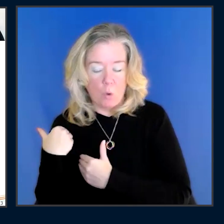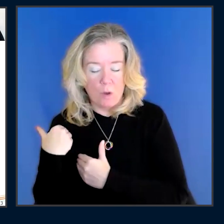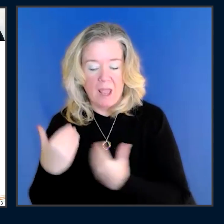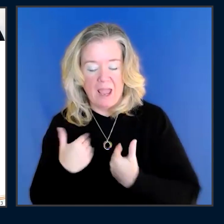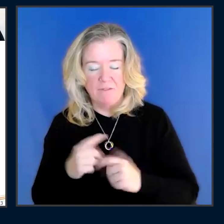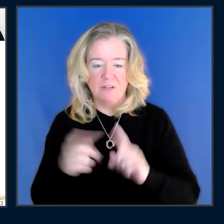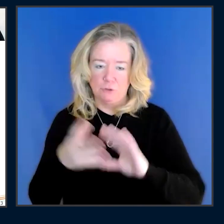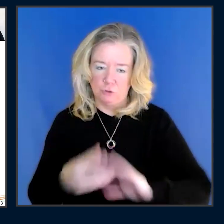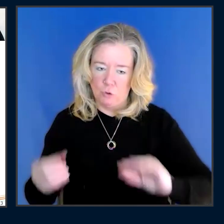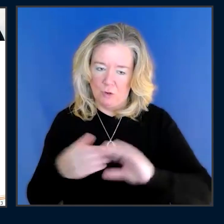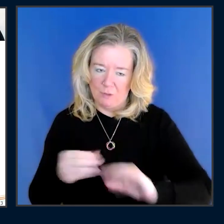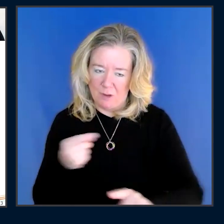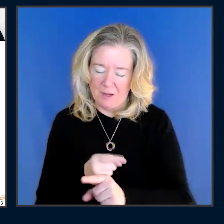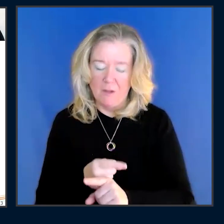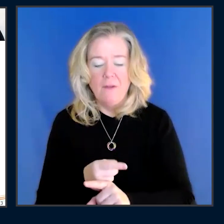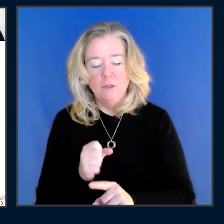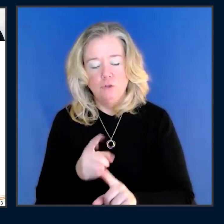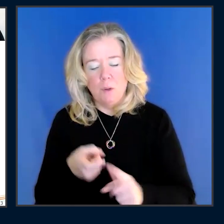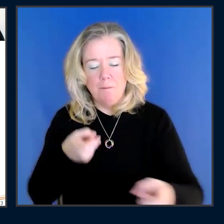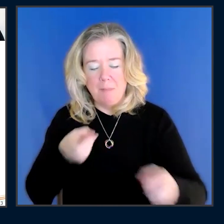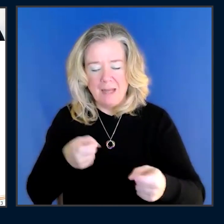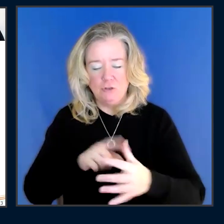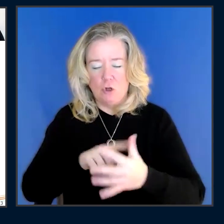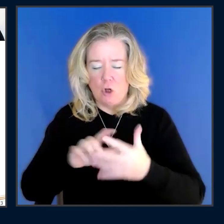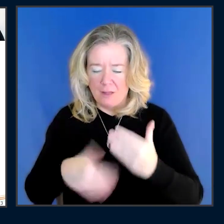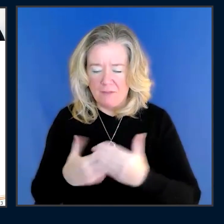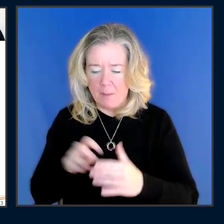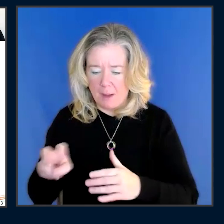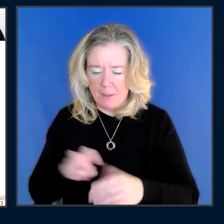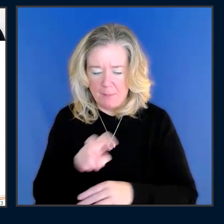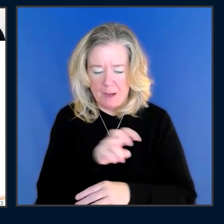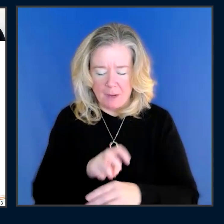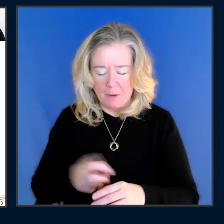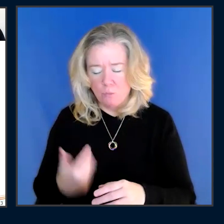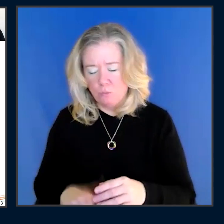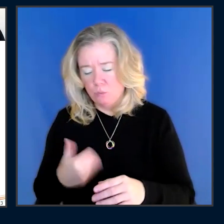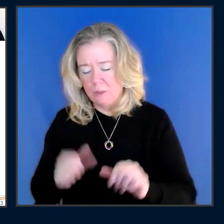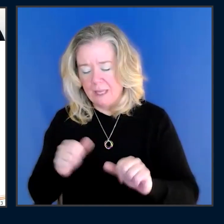but workloads might tell a different story. And being able to manage all of that